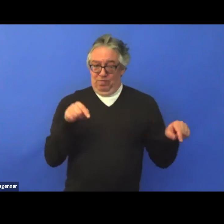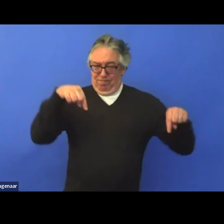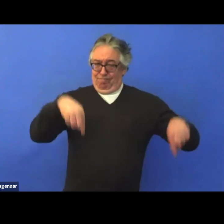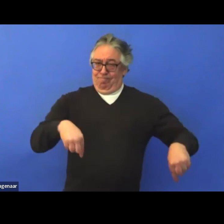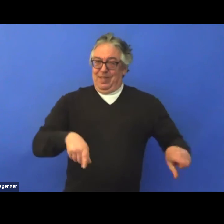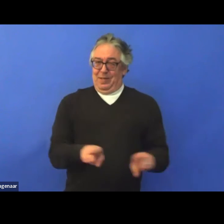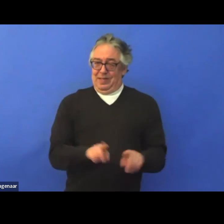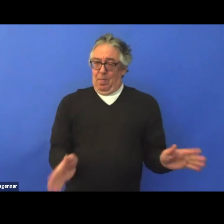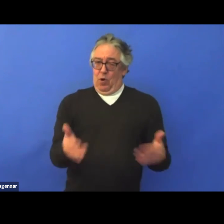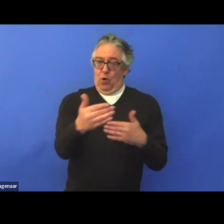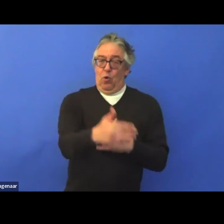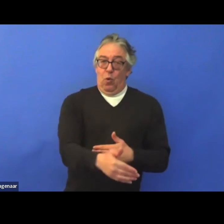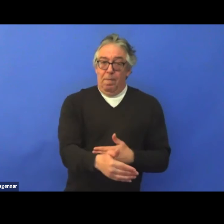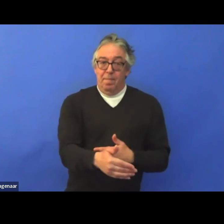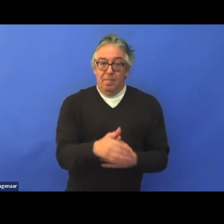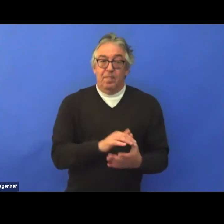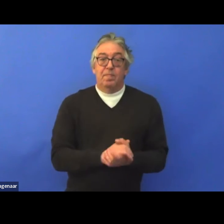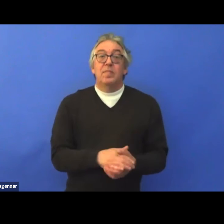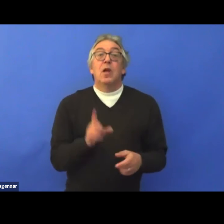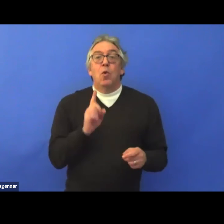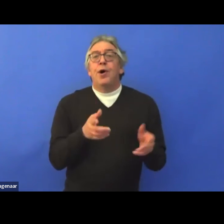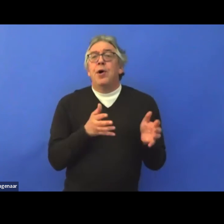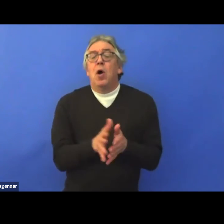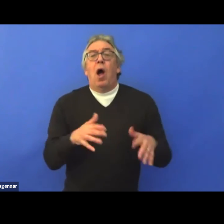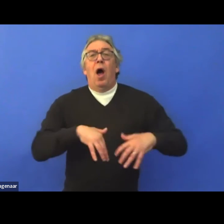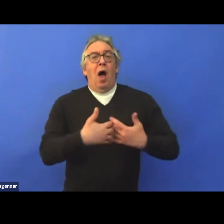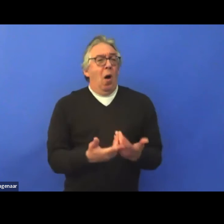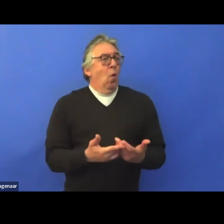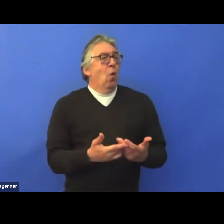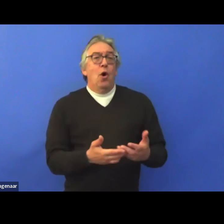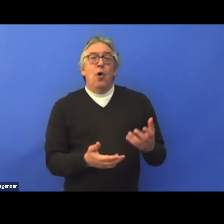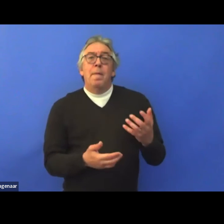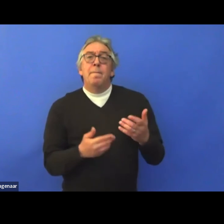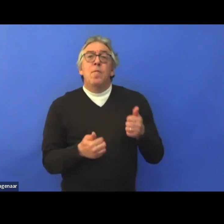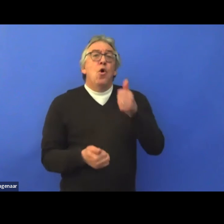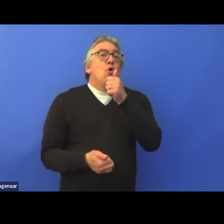This will discuss building privet sector partnership to build inclusive technology.